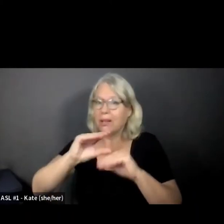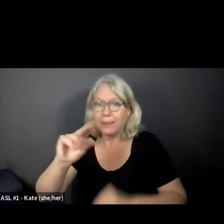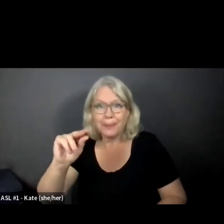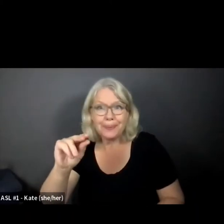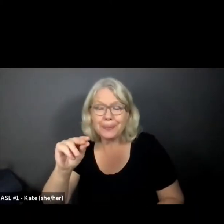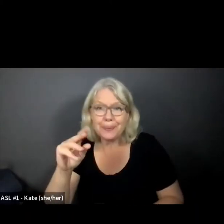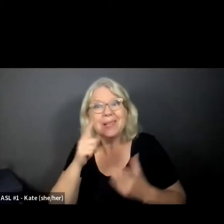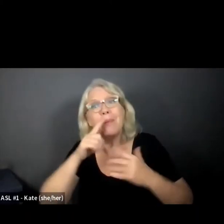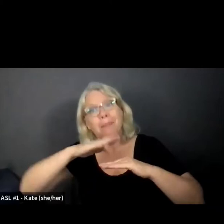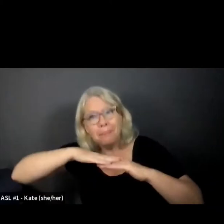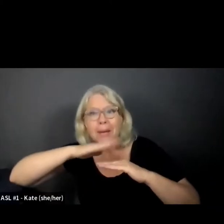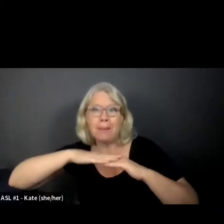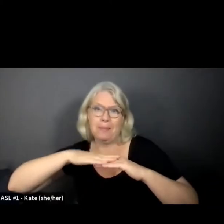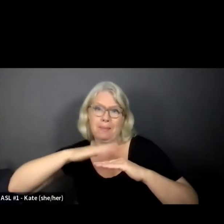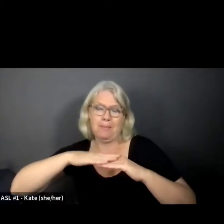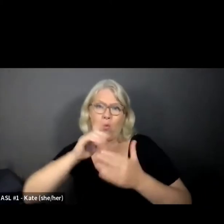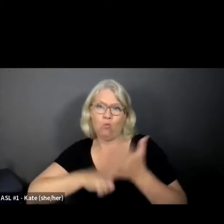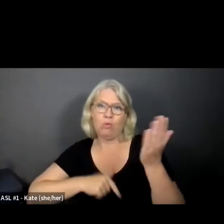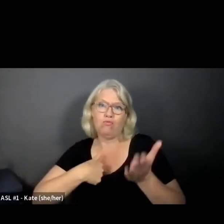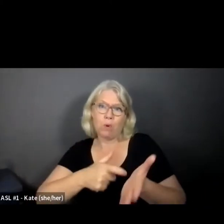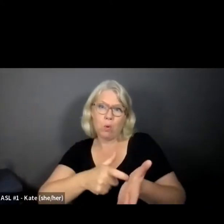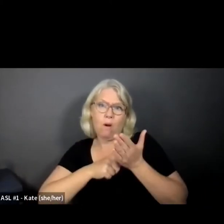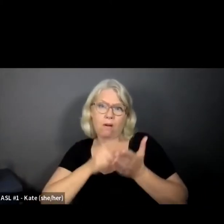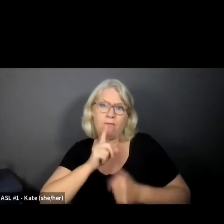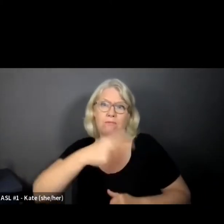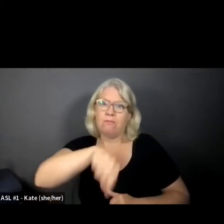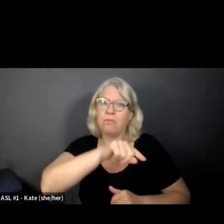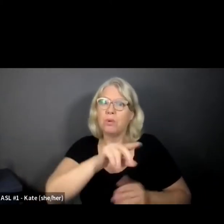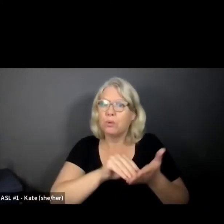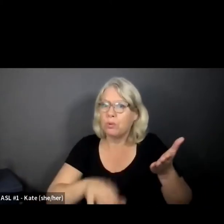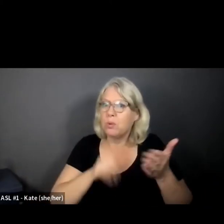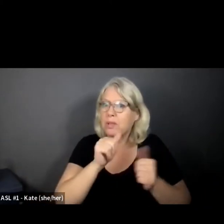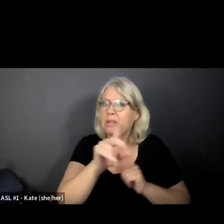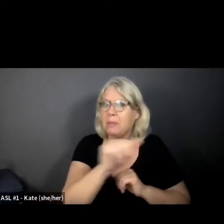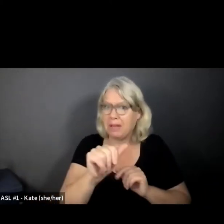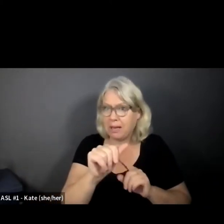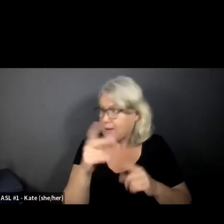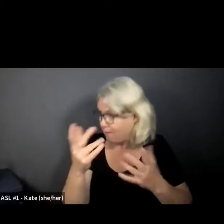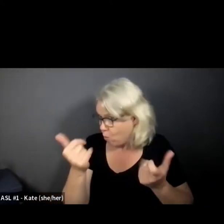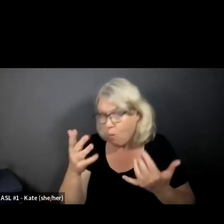EQUALLY FROM THEIR PUBLIC EDUCATION IN THE EDUCATION SYSTEM.